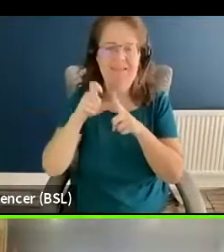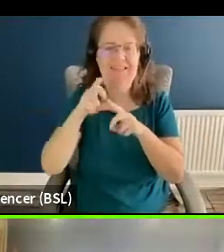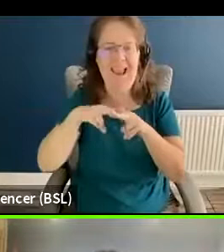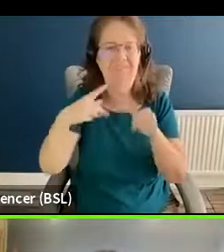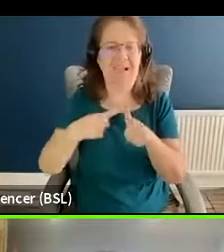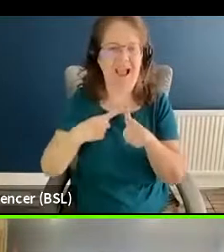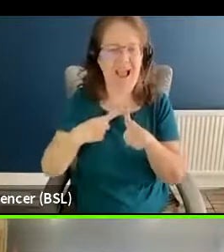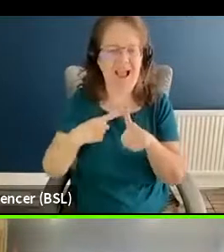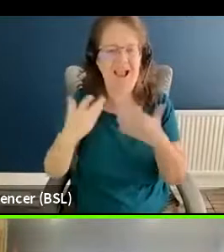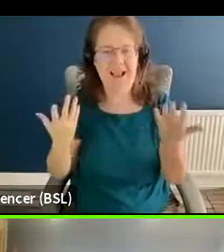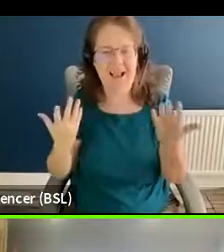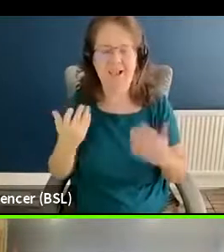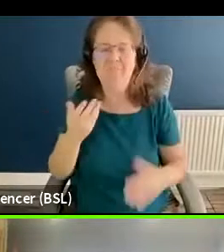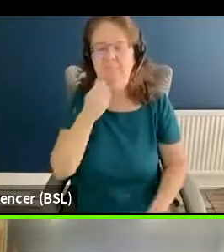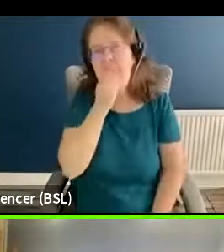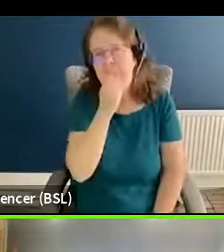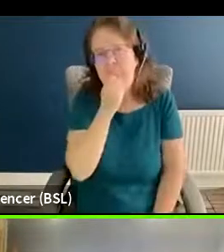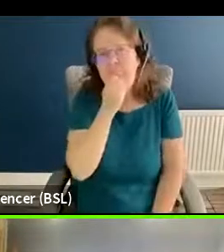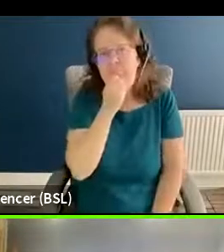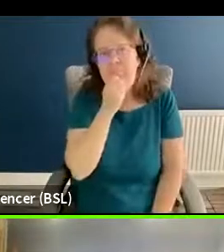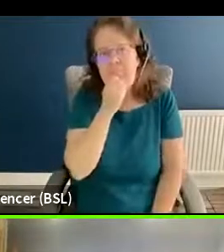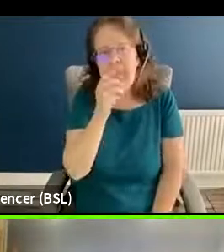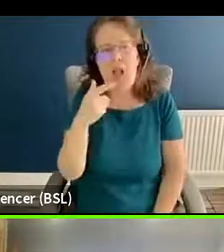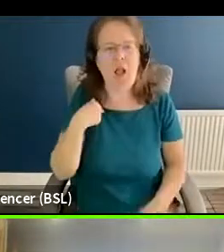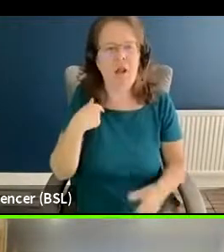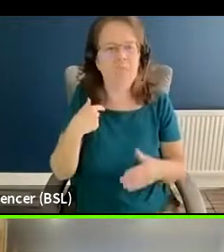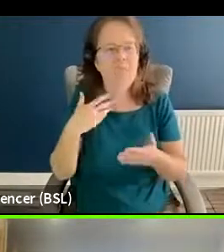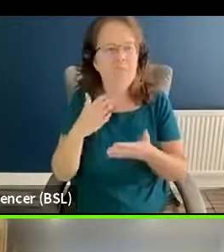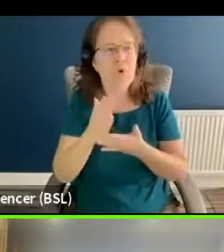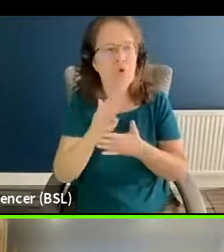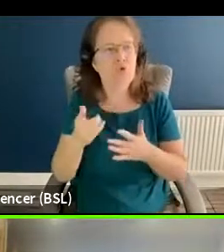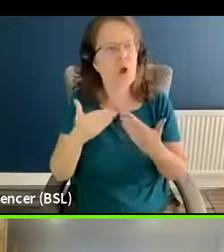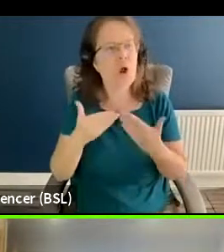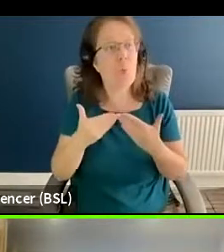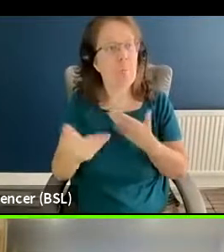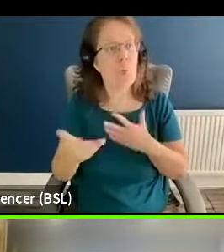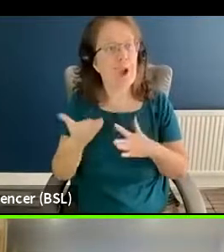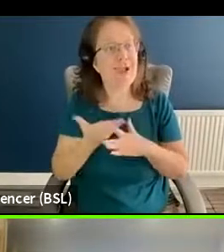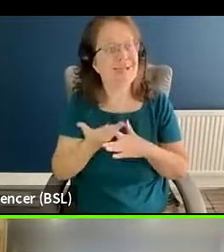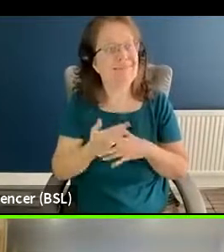EPUB , I'm not sure it's more accessible. And actually what you said about word documents,